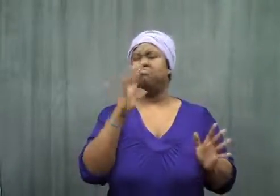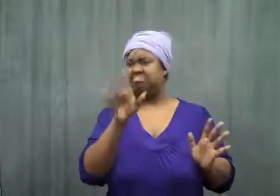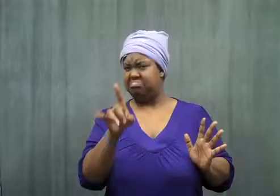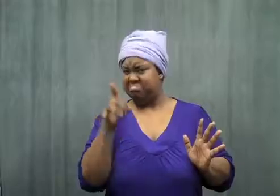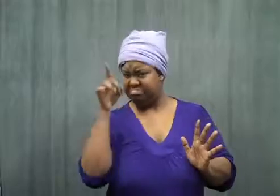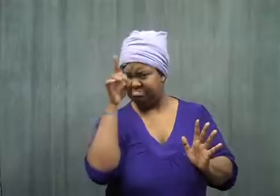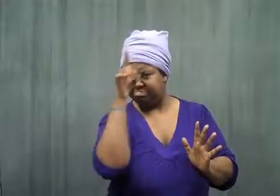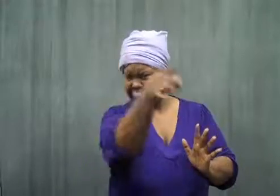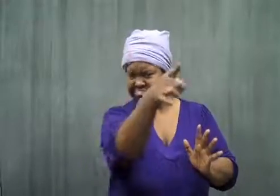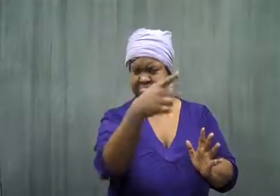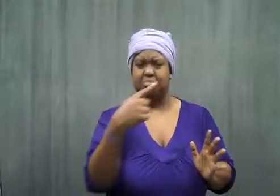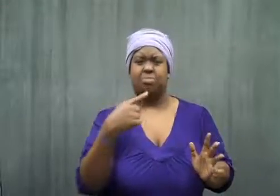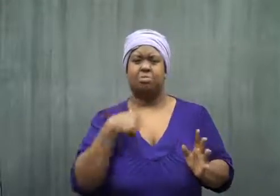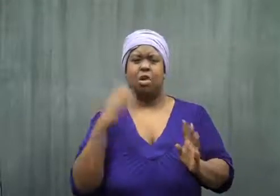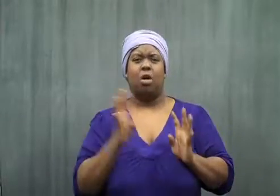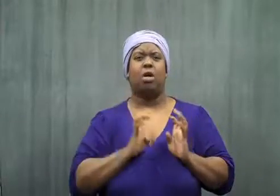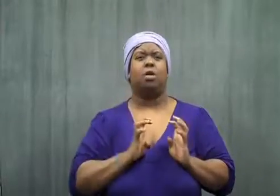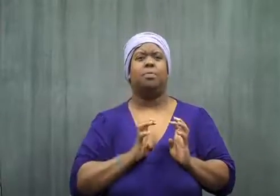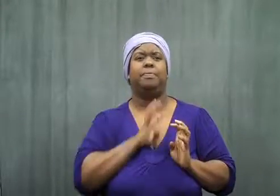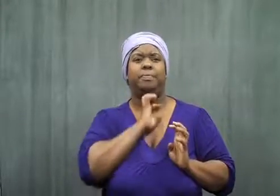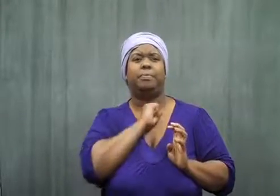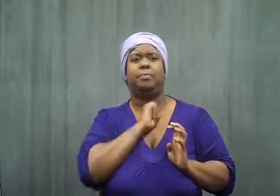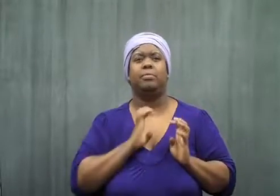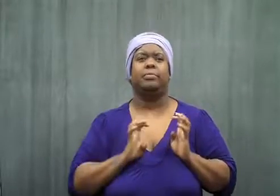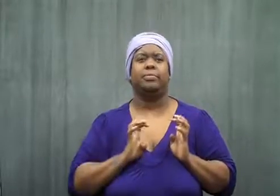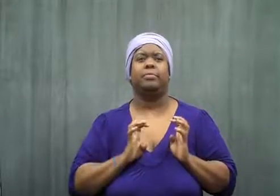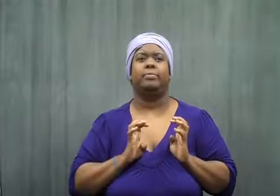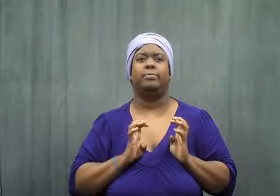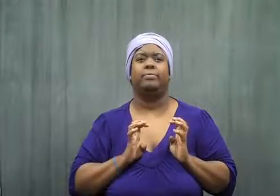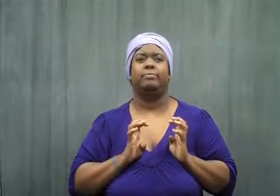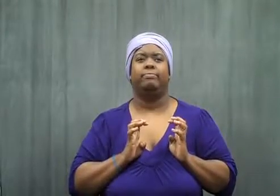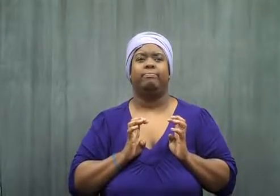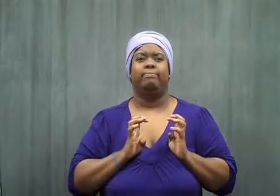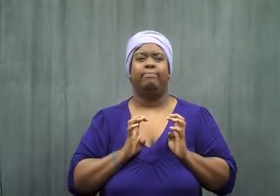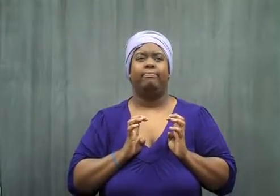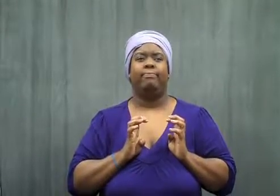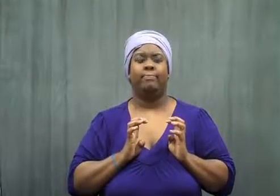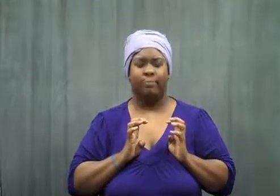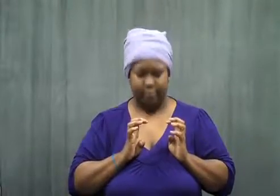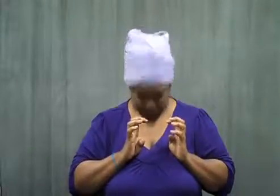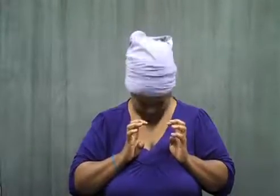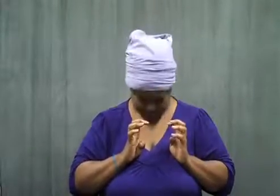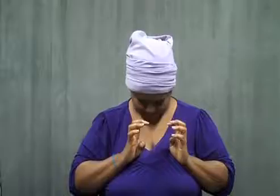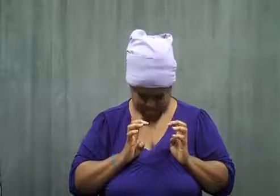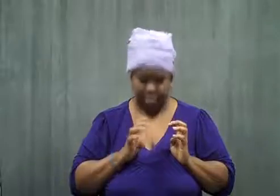He motioned for us to pull aside. Our hearts sank.